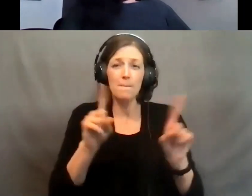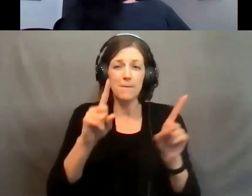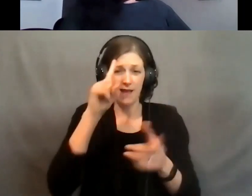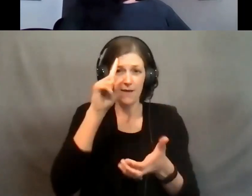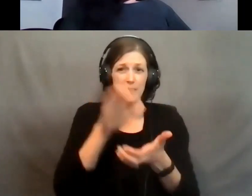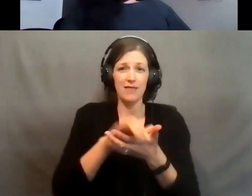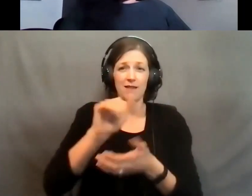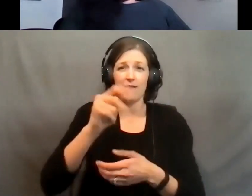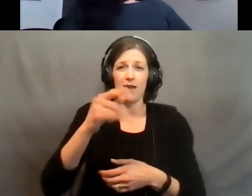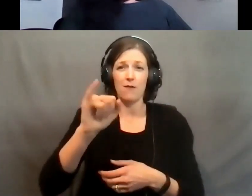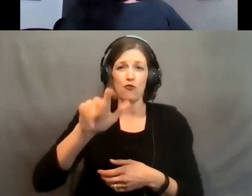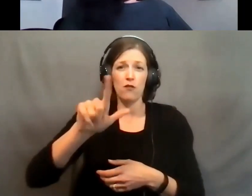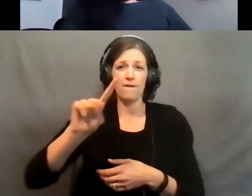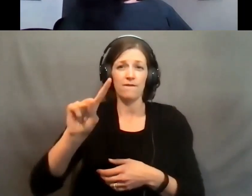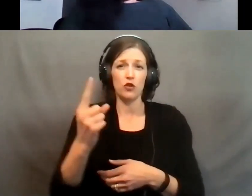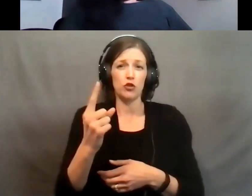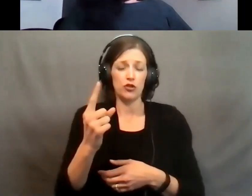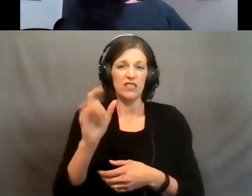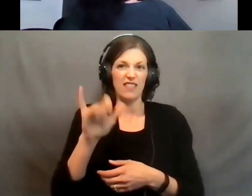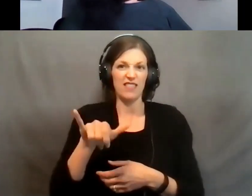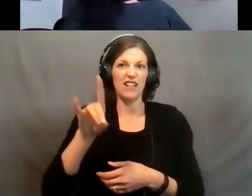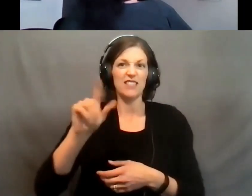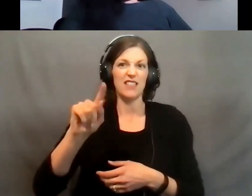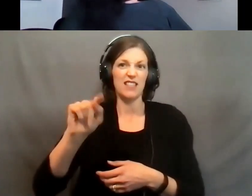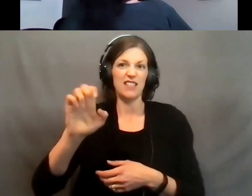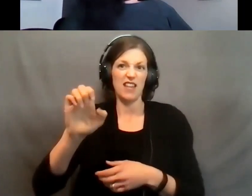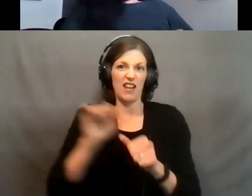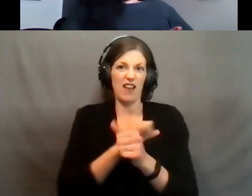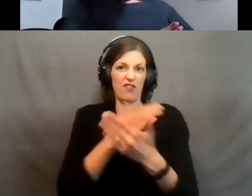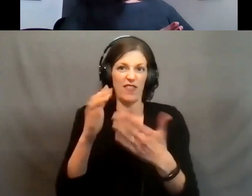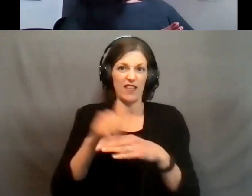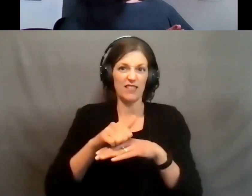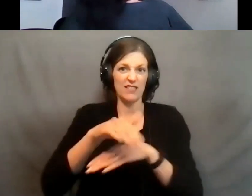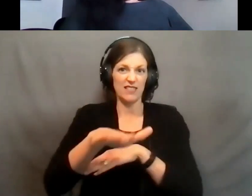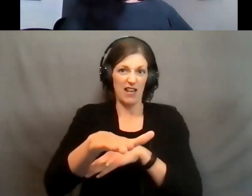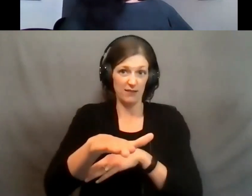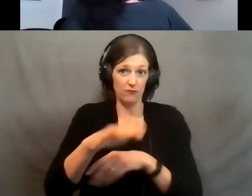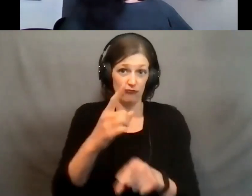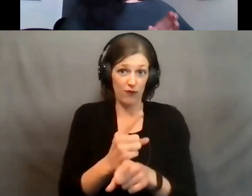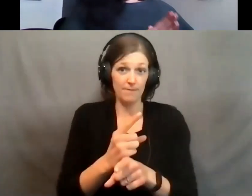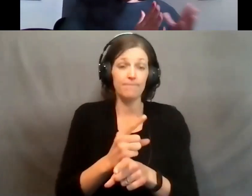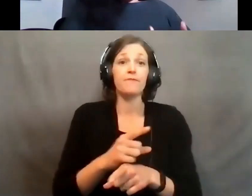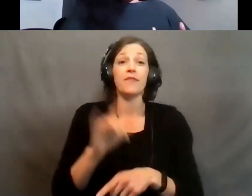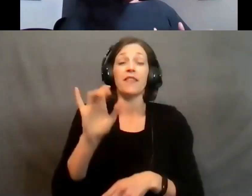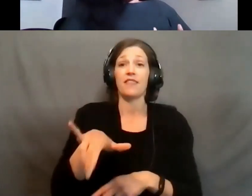13:05:30 that those details will be sent out. That is the date, sometime on April